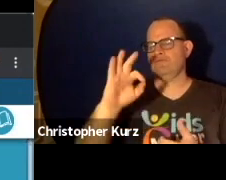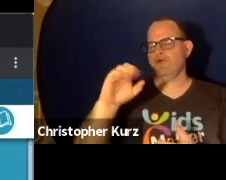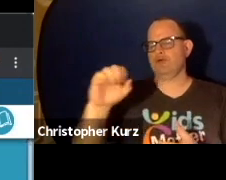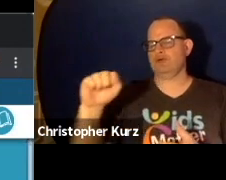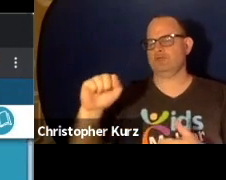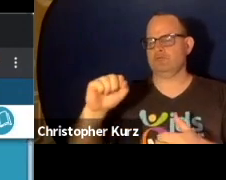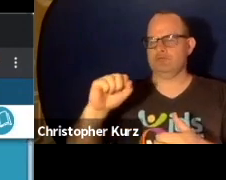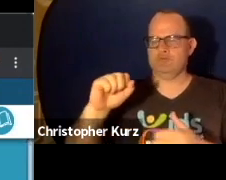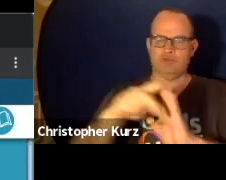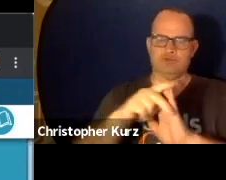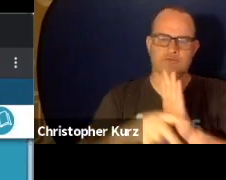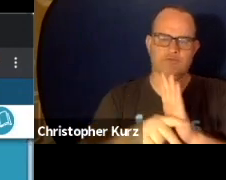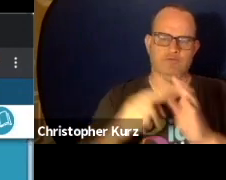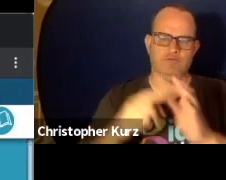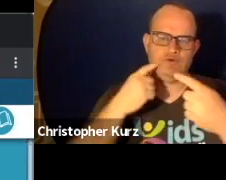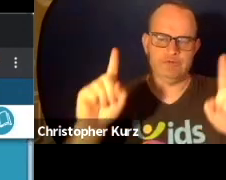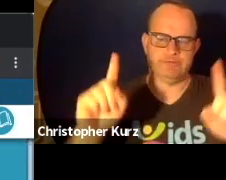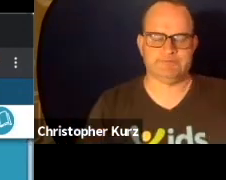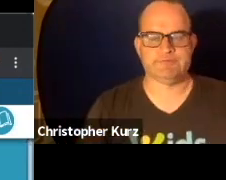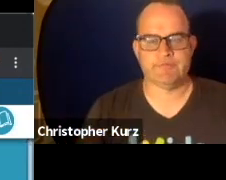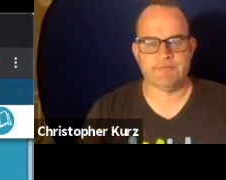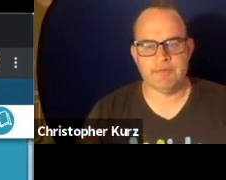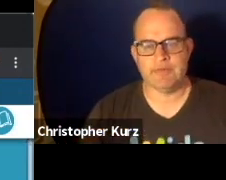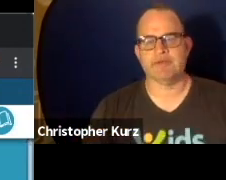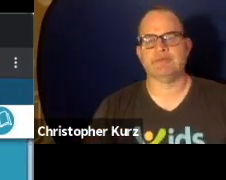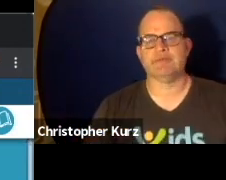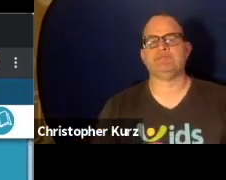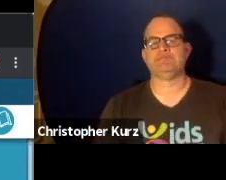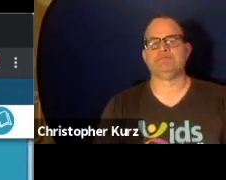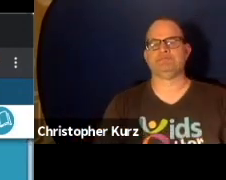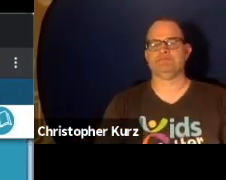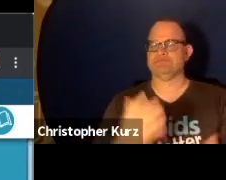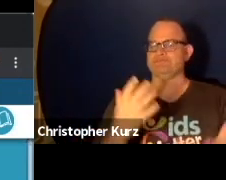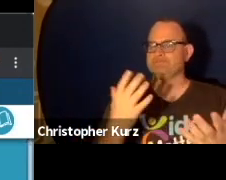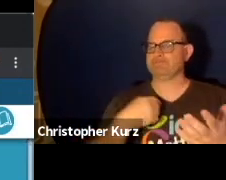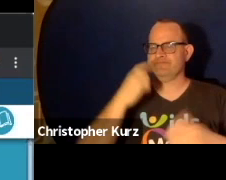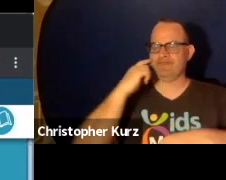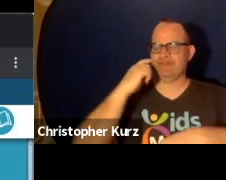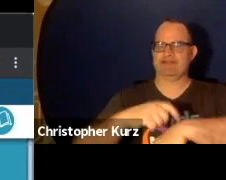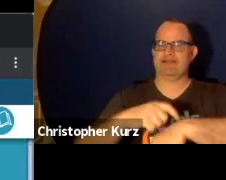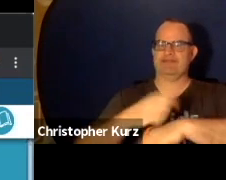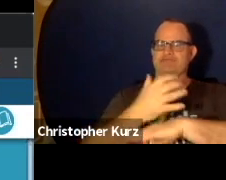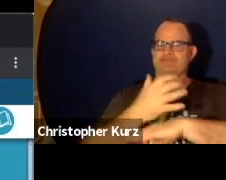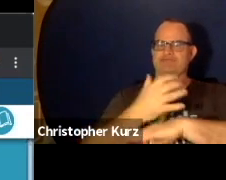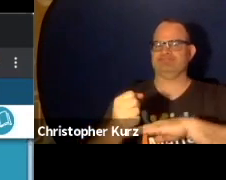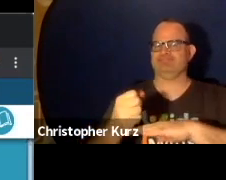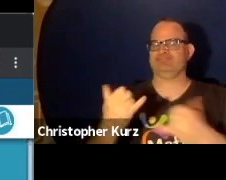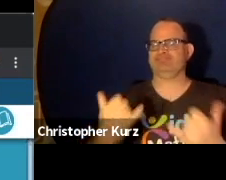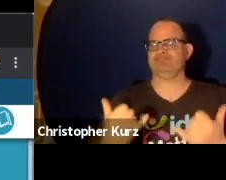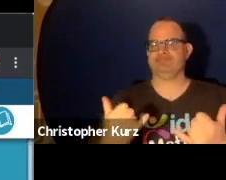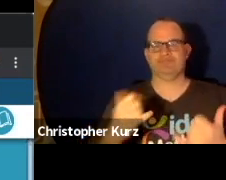That includes adding and sharing along the FOSS principles.